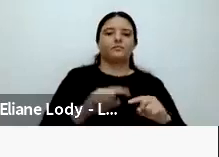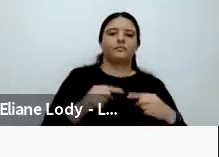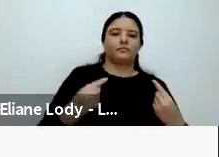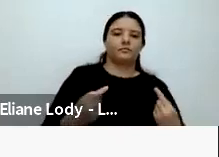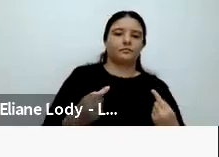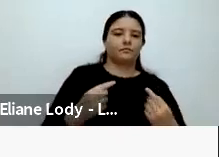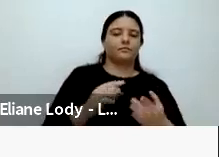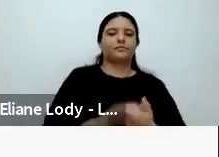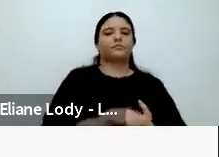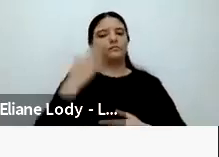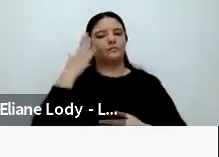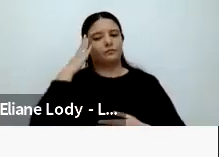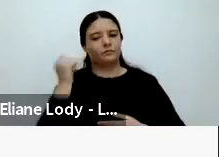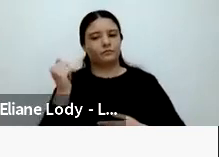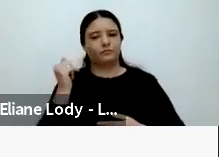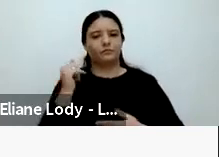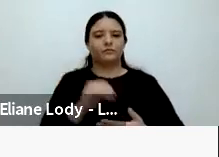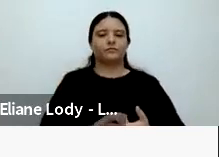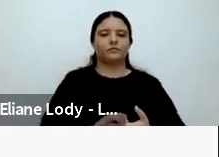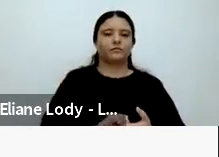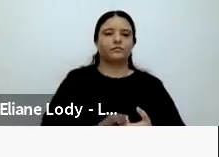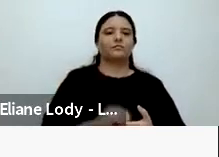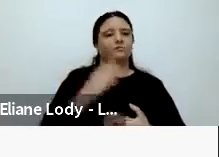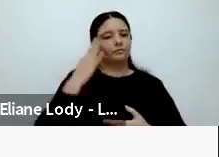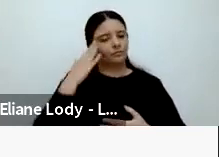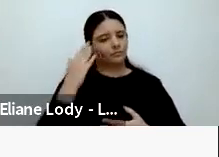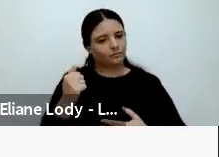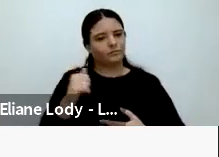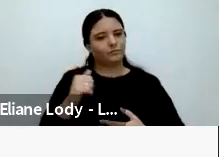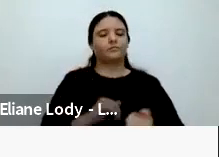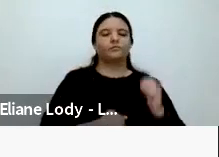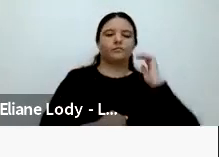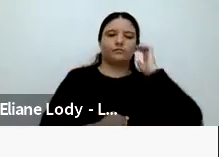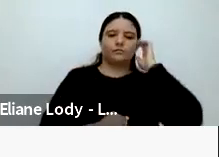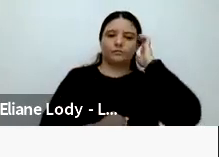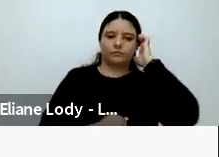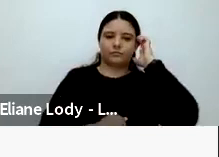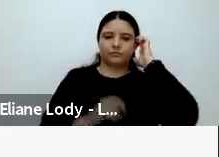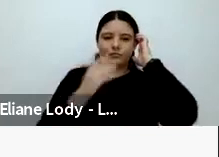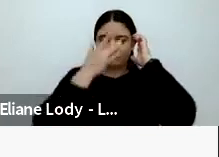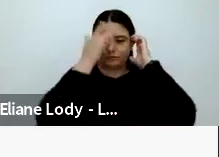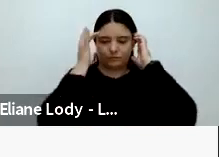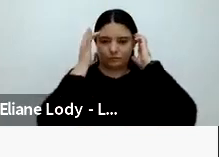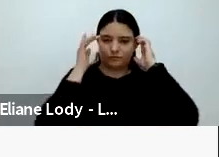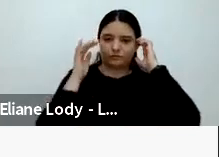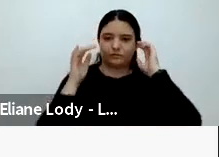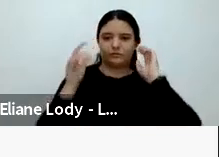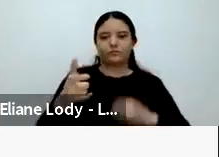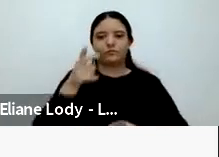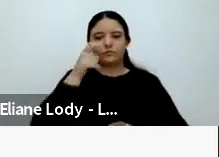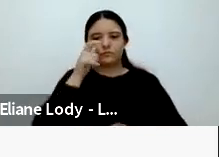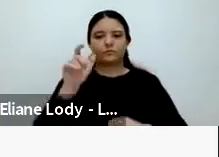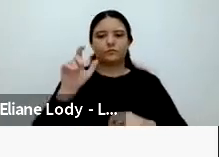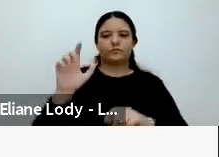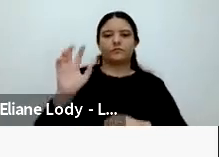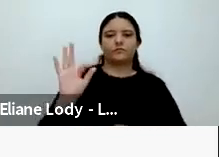, but I have I know someone but I have I know someone who watches. Right wing moves. with Fox News with Fox News I hope you don't have it down there.